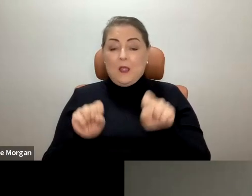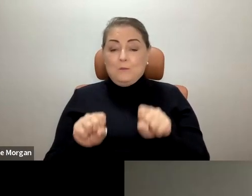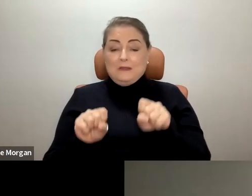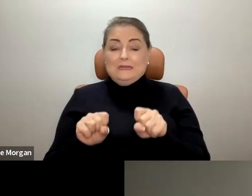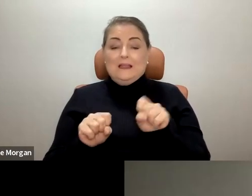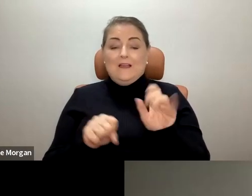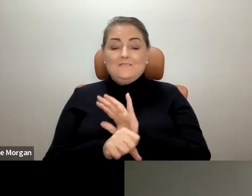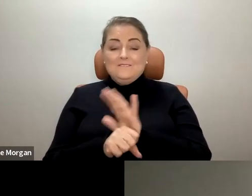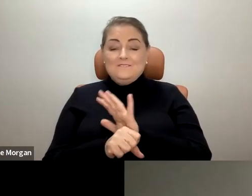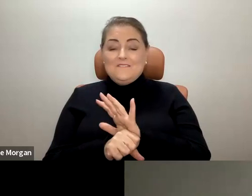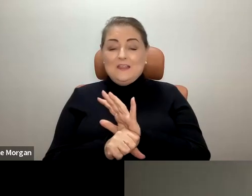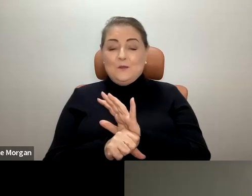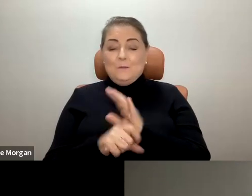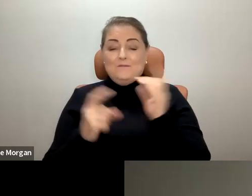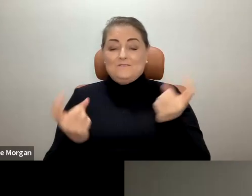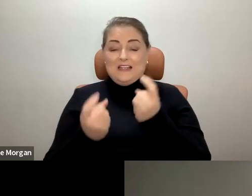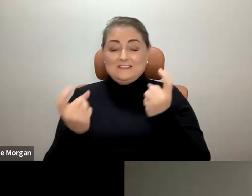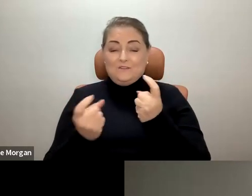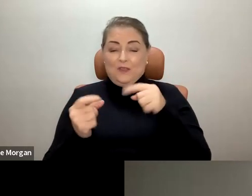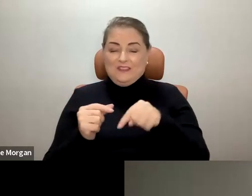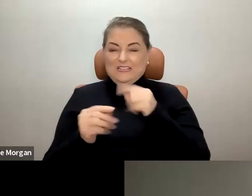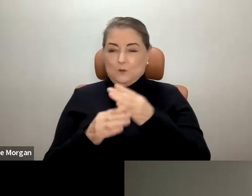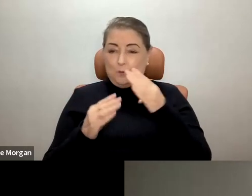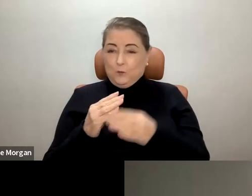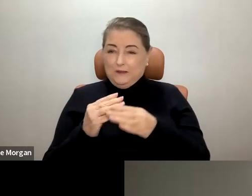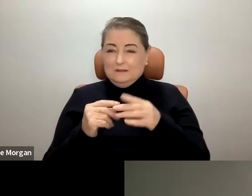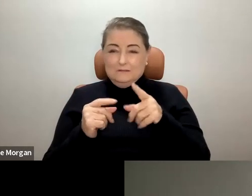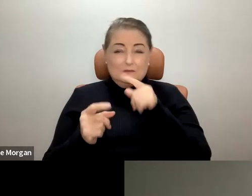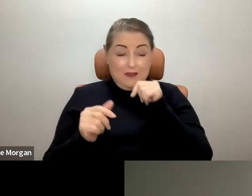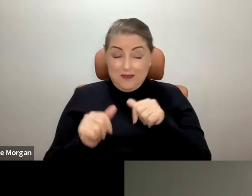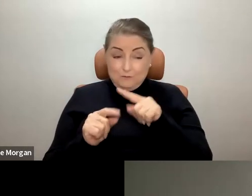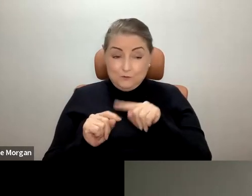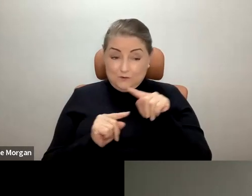weekend. So you know, if you weren't able to attend and see a